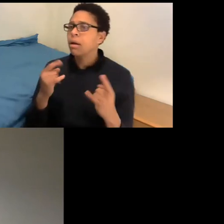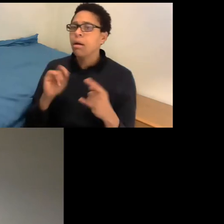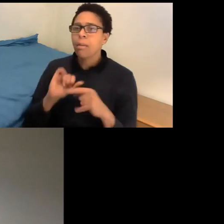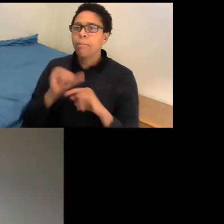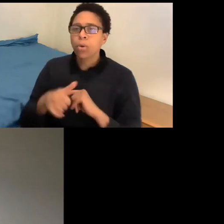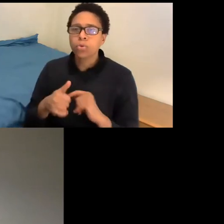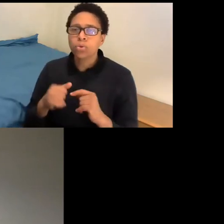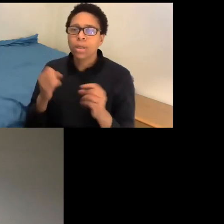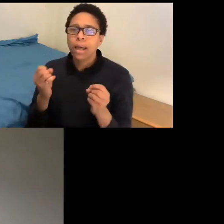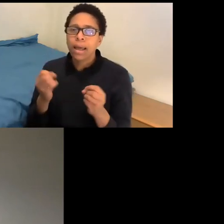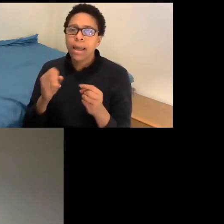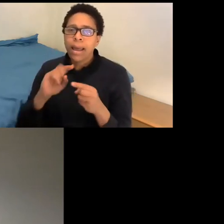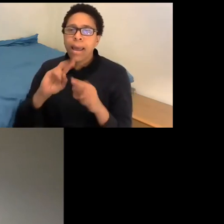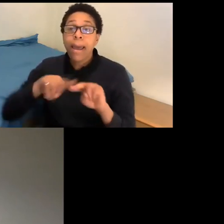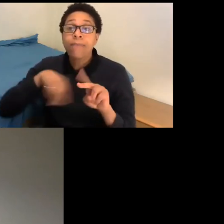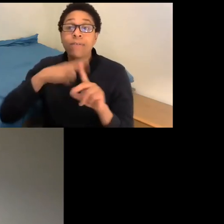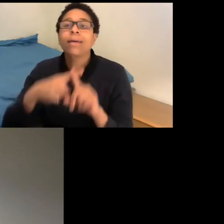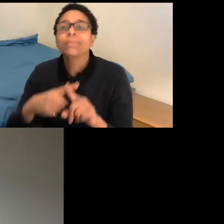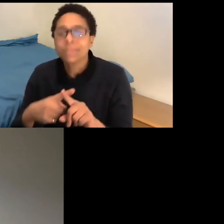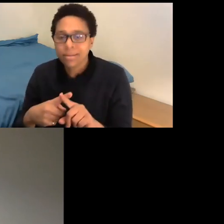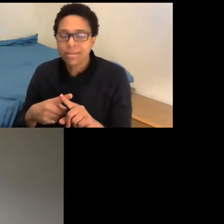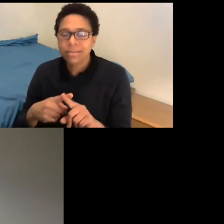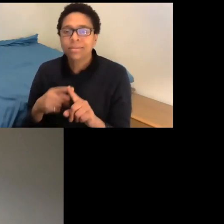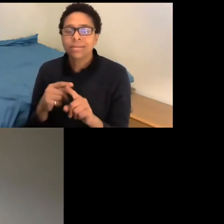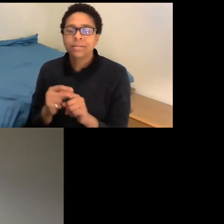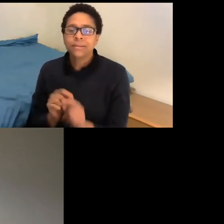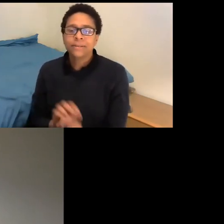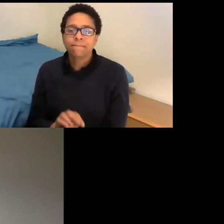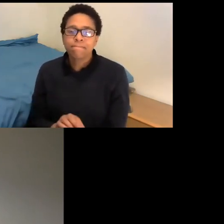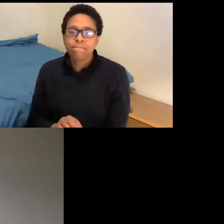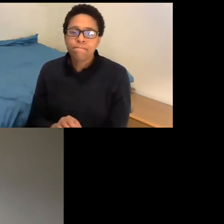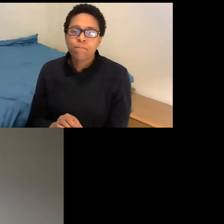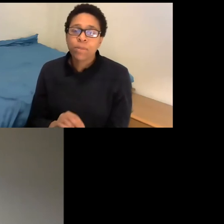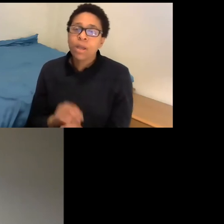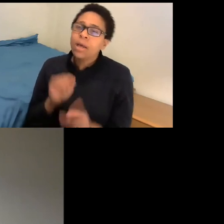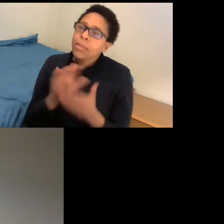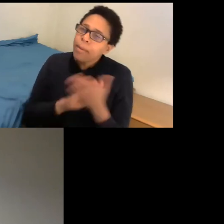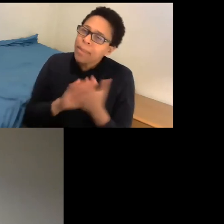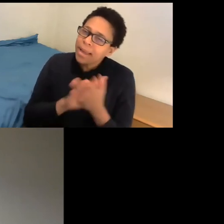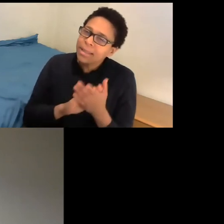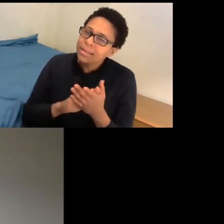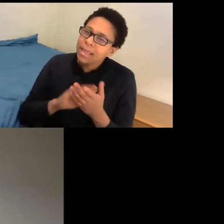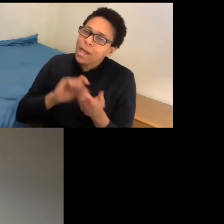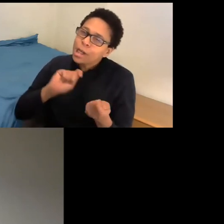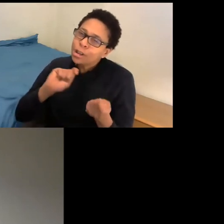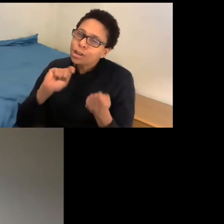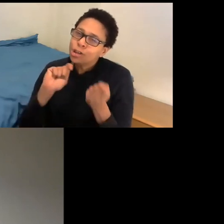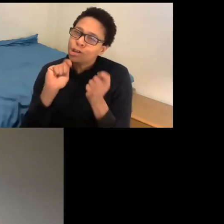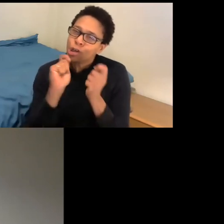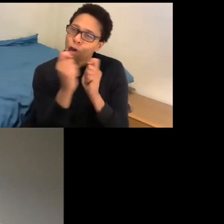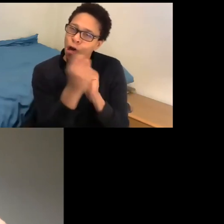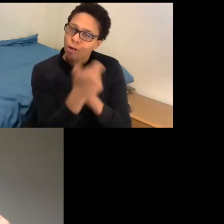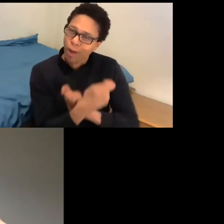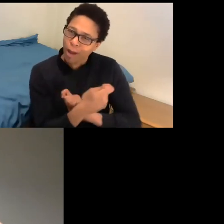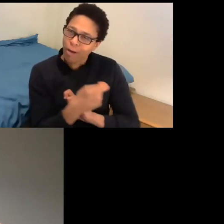European tonalities and so forth, that eventually gets there, actually turned on its head by the subject matter. And